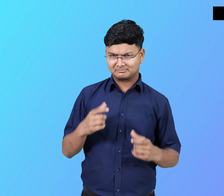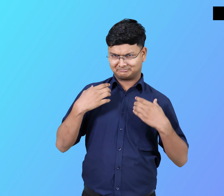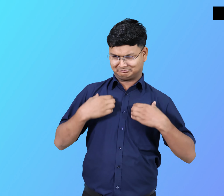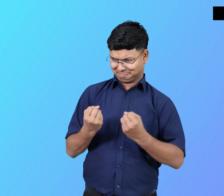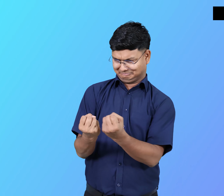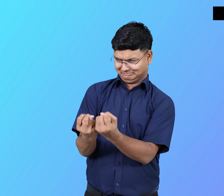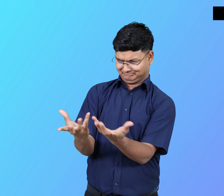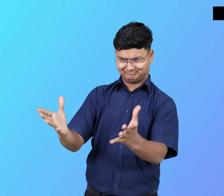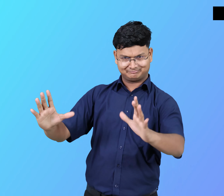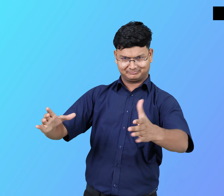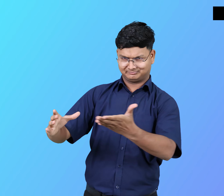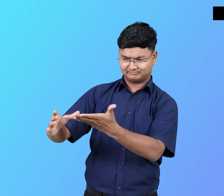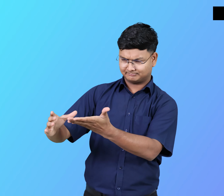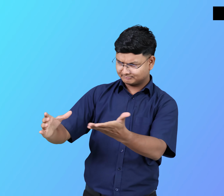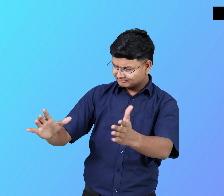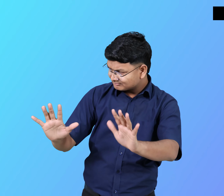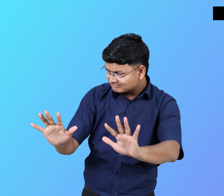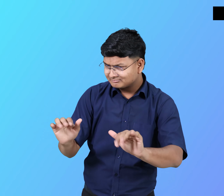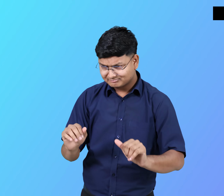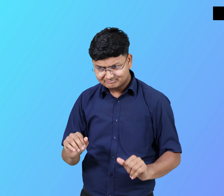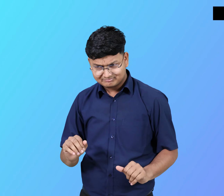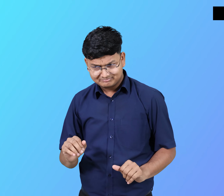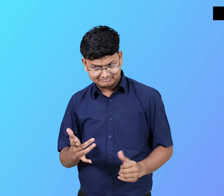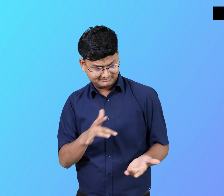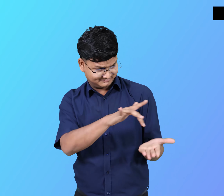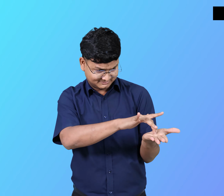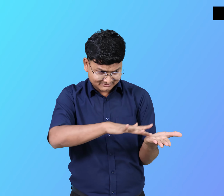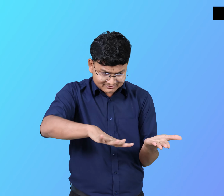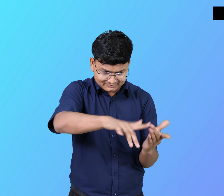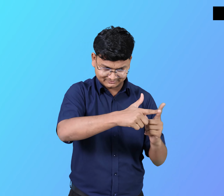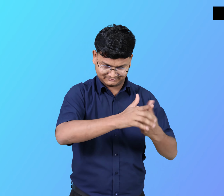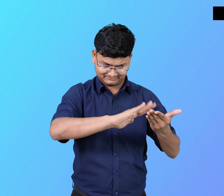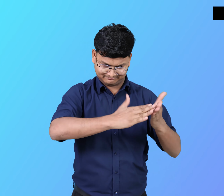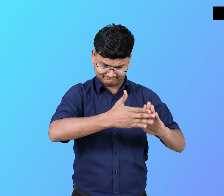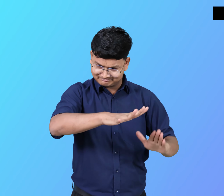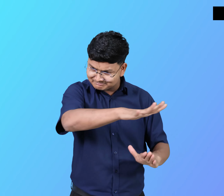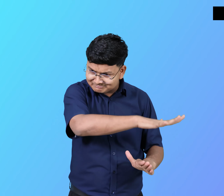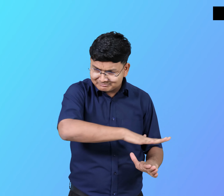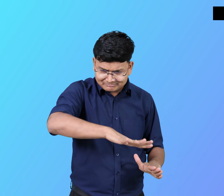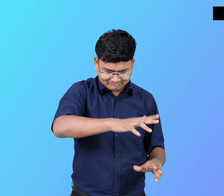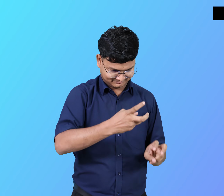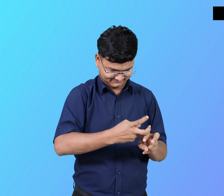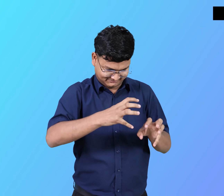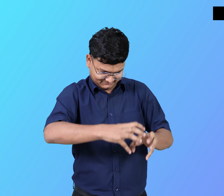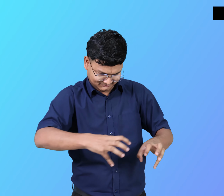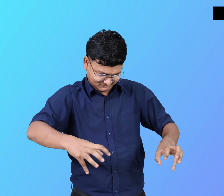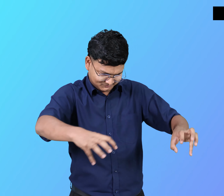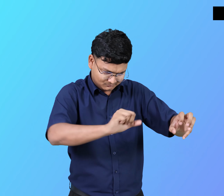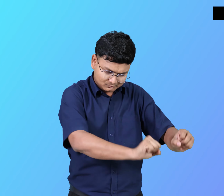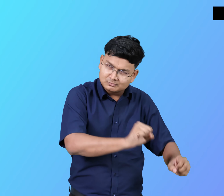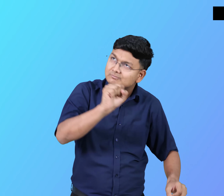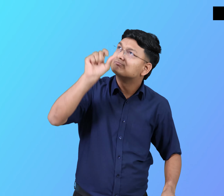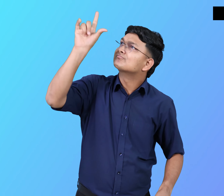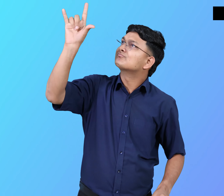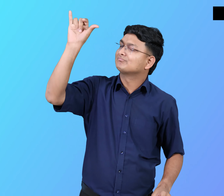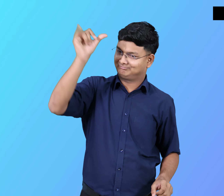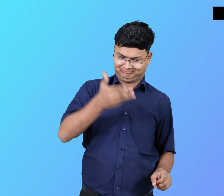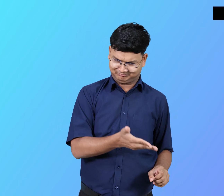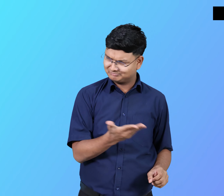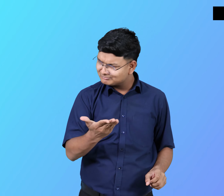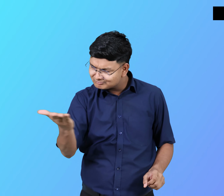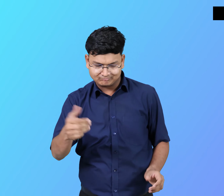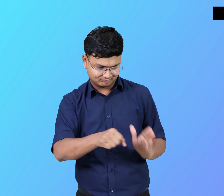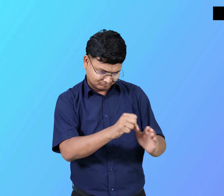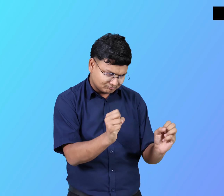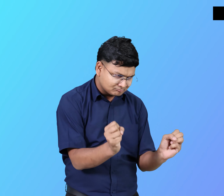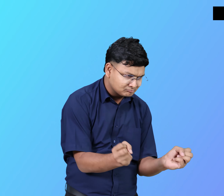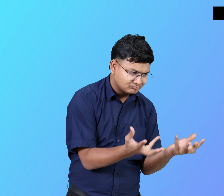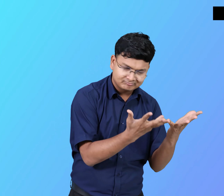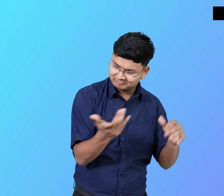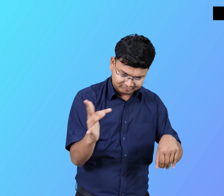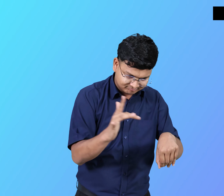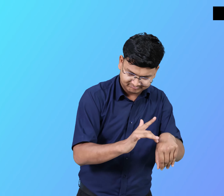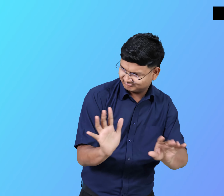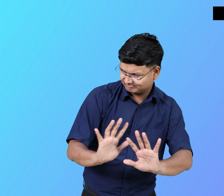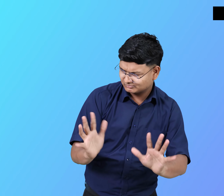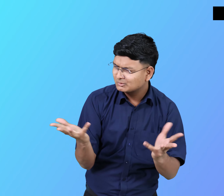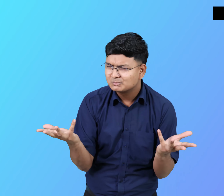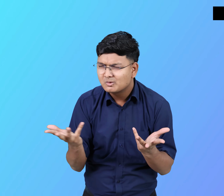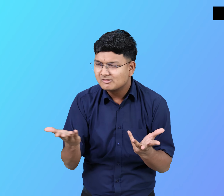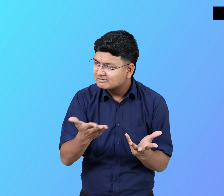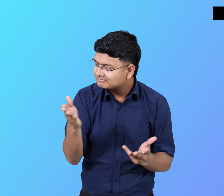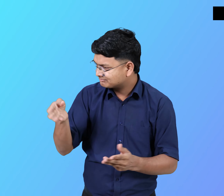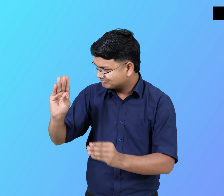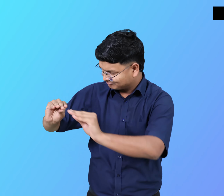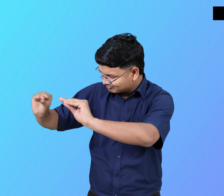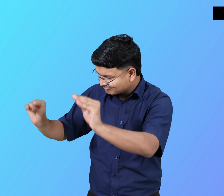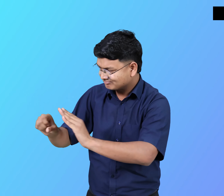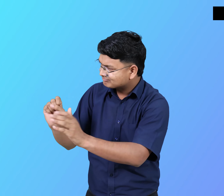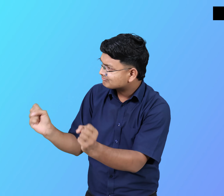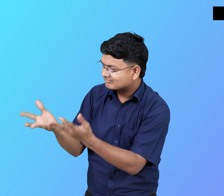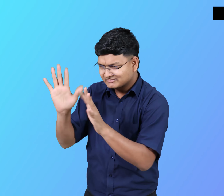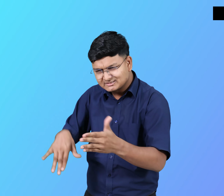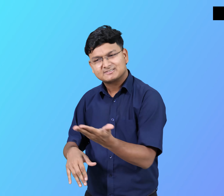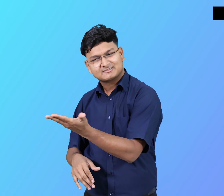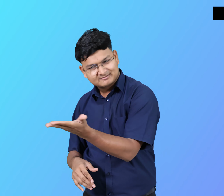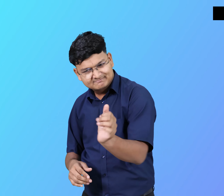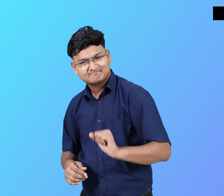The priests who had made the offerings to false gods were not allowed to serve at the LORD’s altar in Jerusalem.